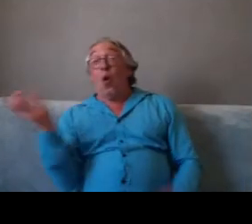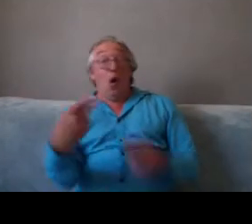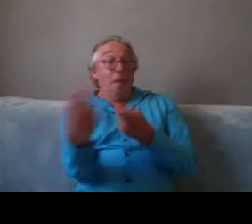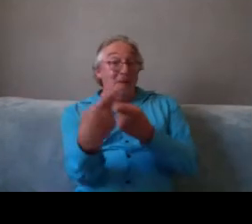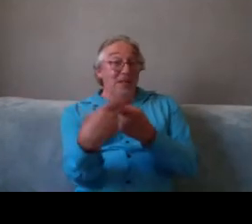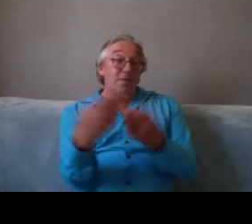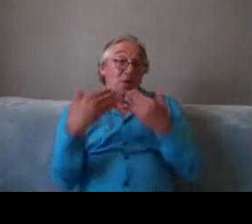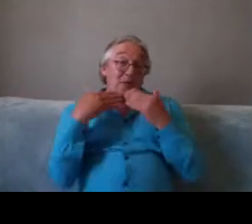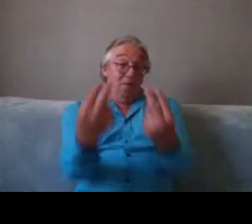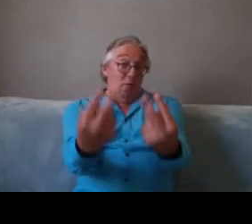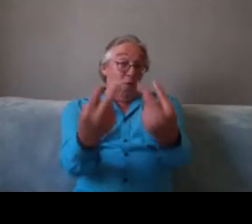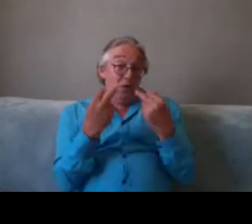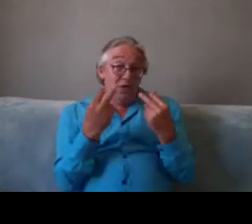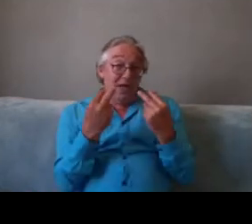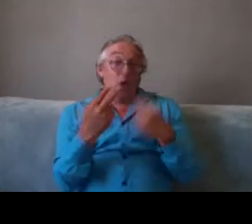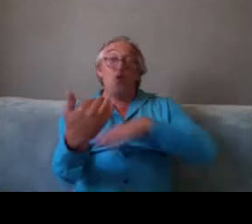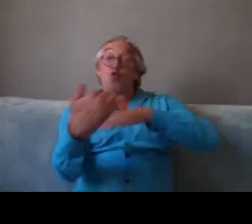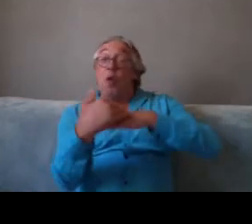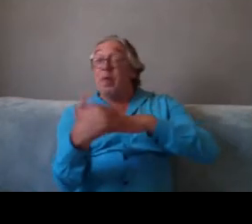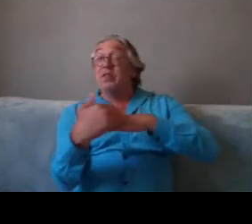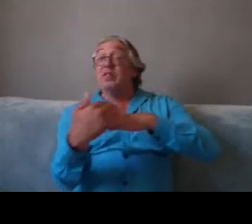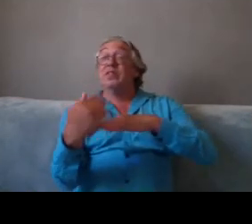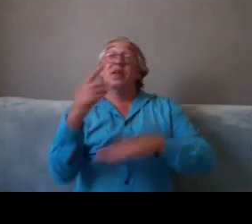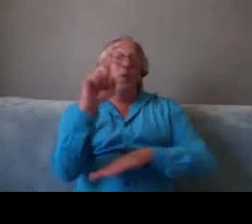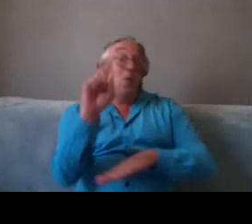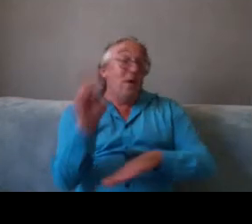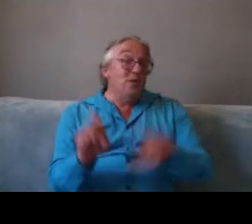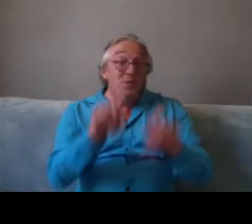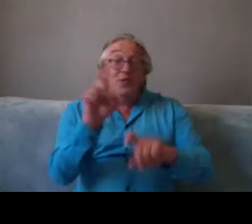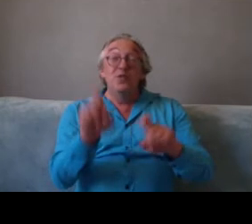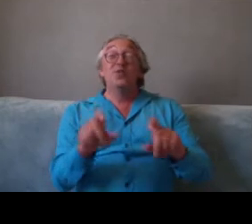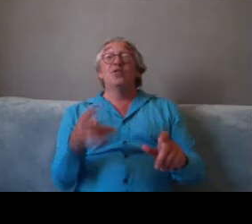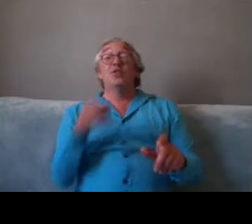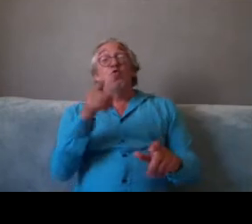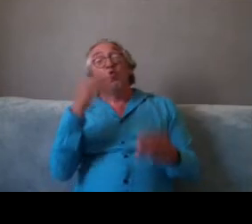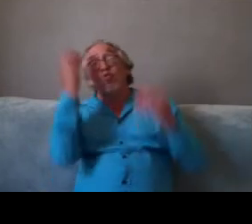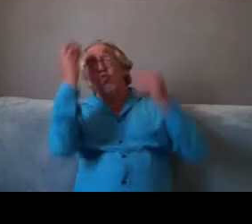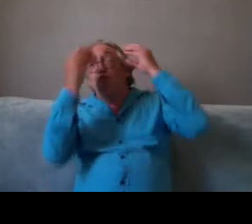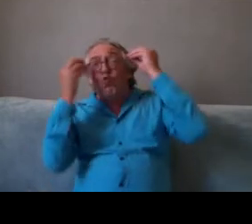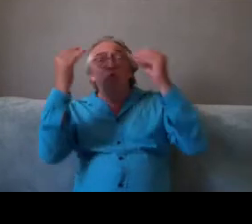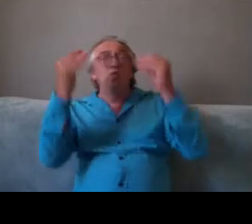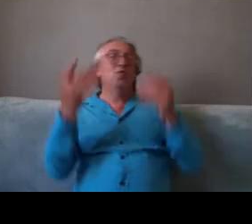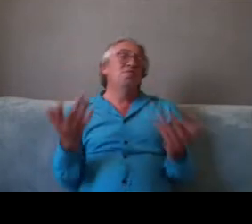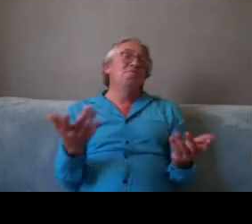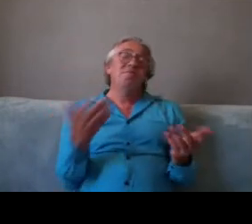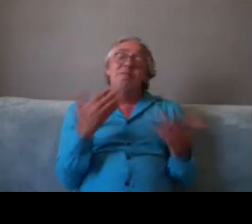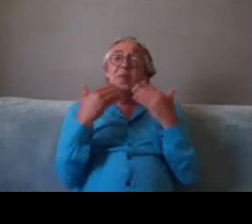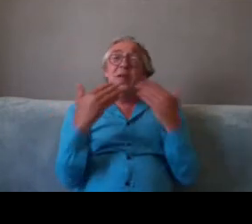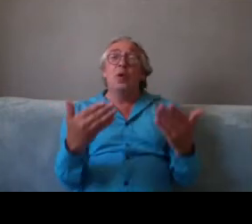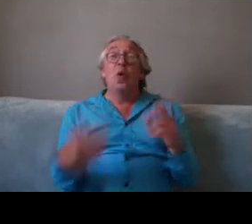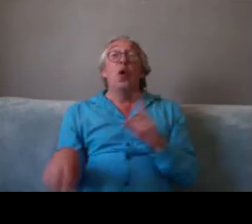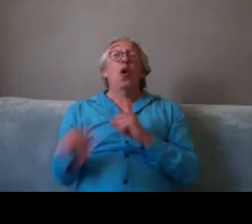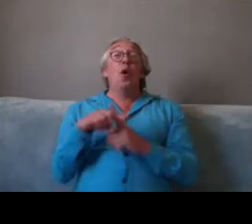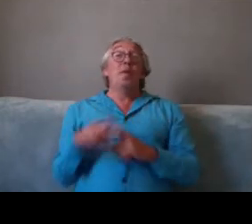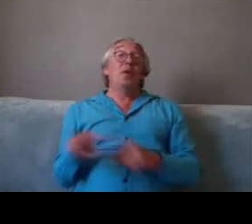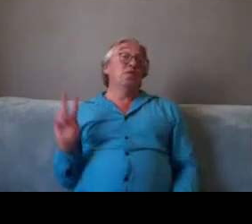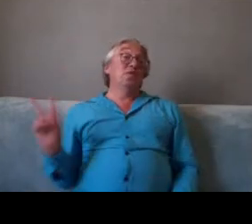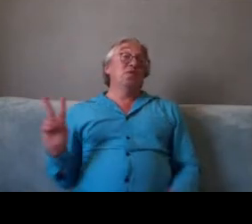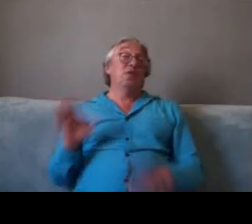Okay, a good recommendation would be to have the European disability card